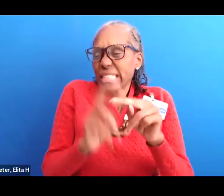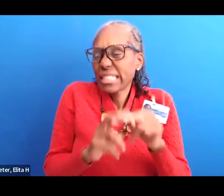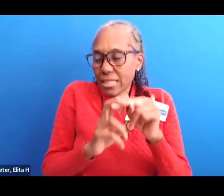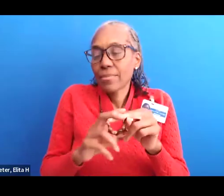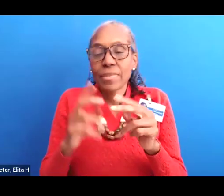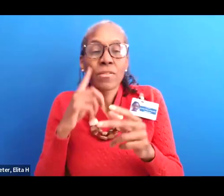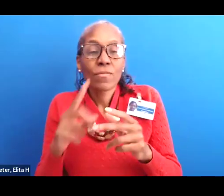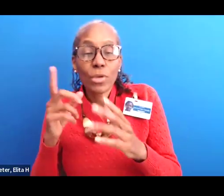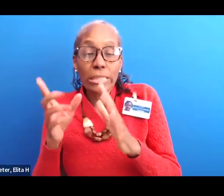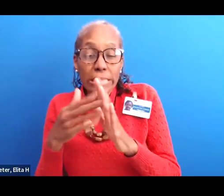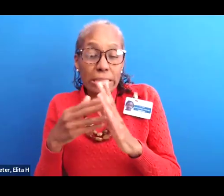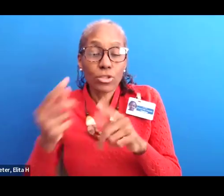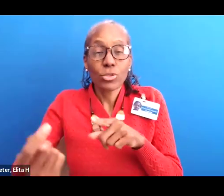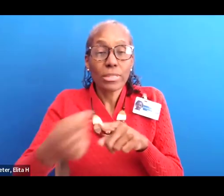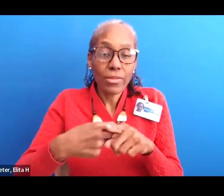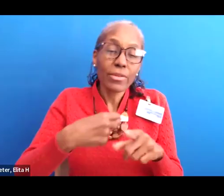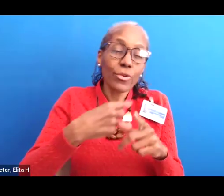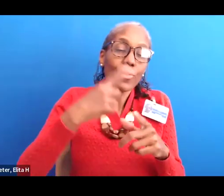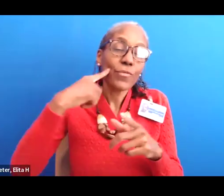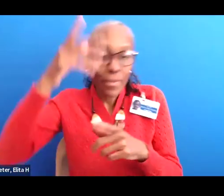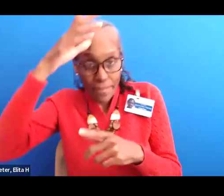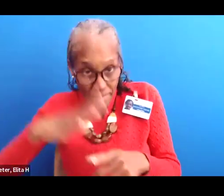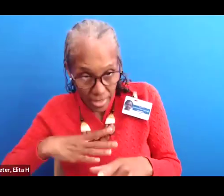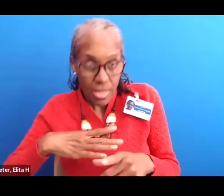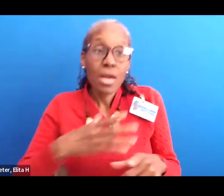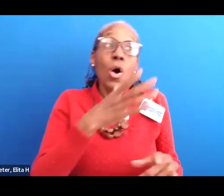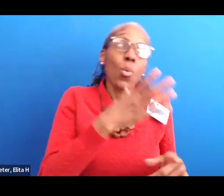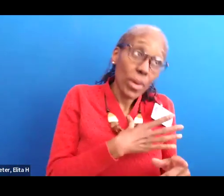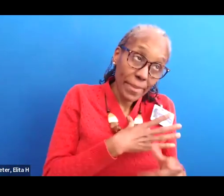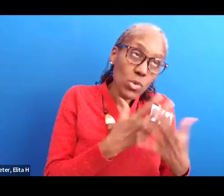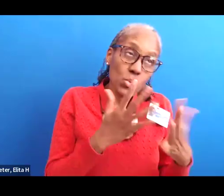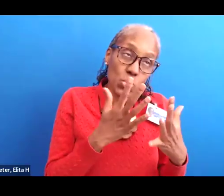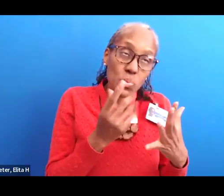It's easier to catheterize, but for women, sometimes it's harder to catheterize.